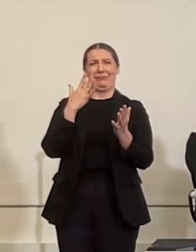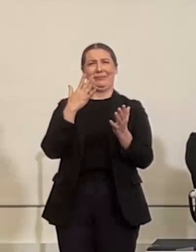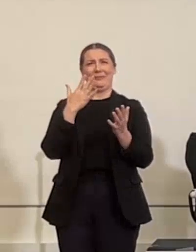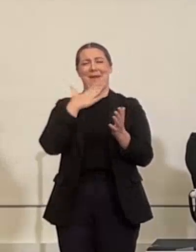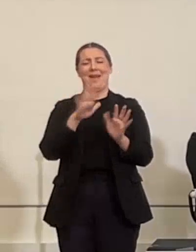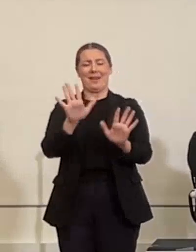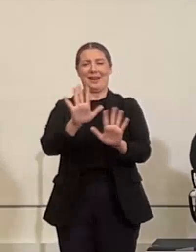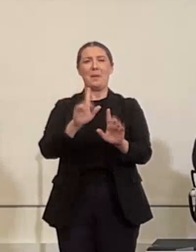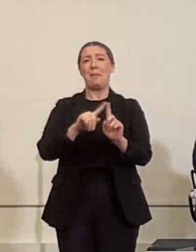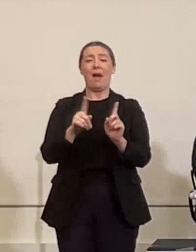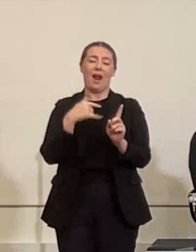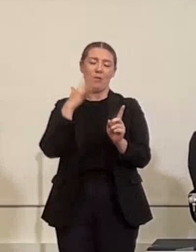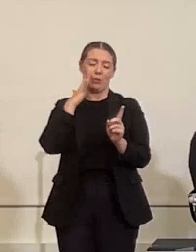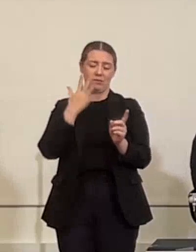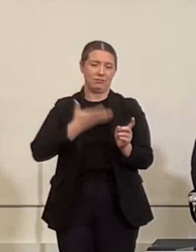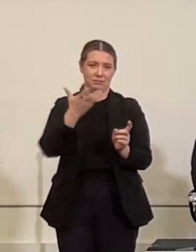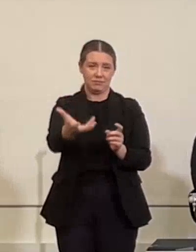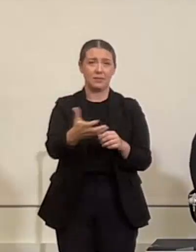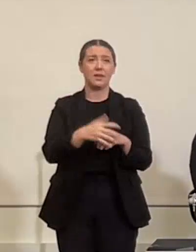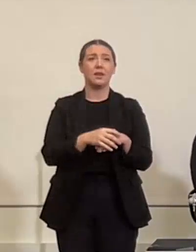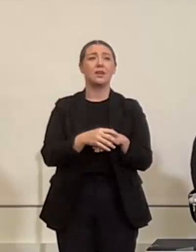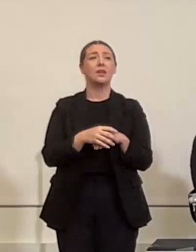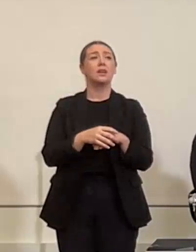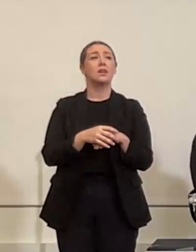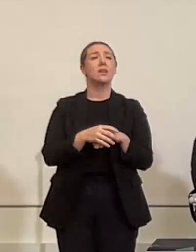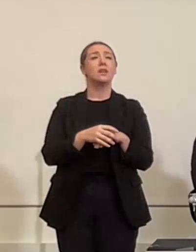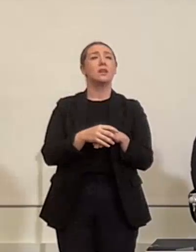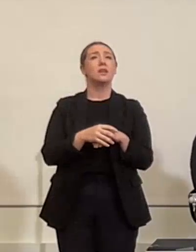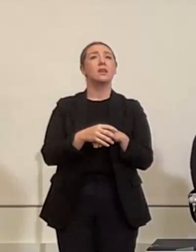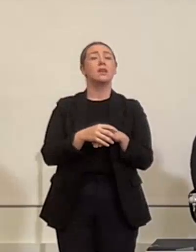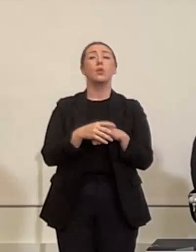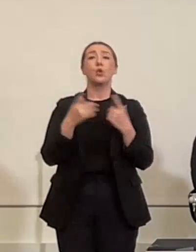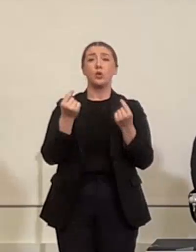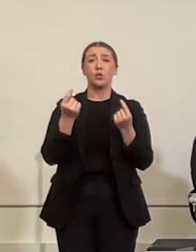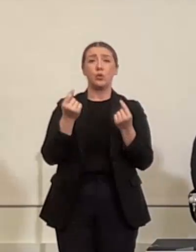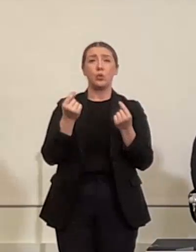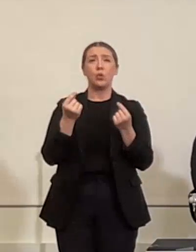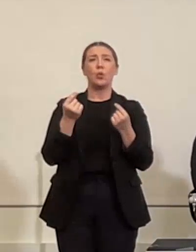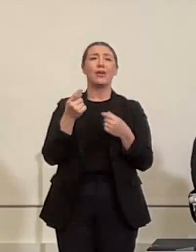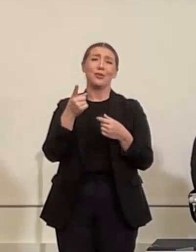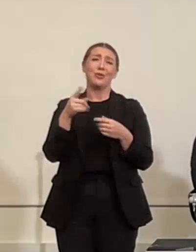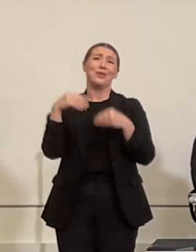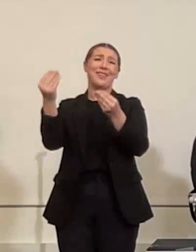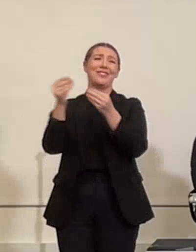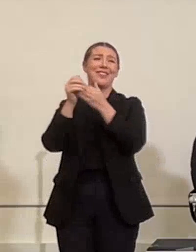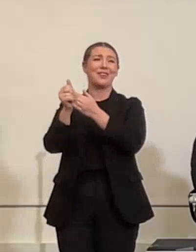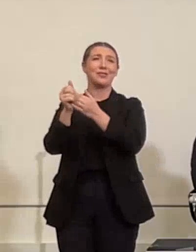But you make leadership, get the credit, feel good, like give them all the praise.